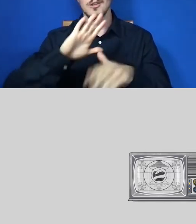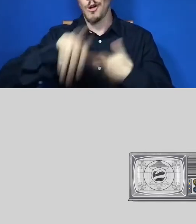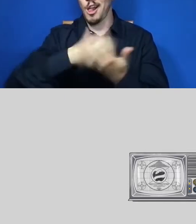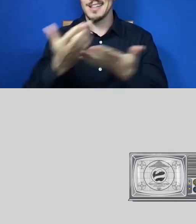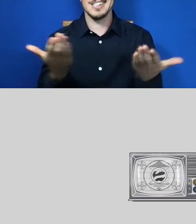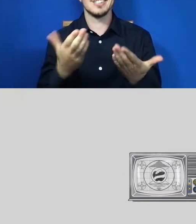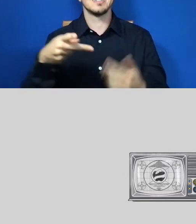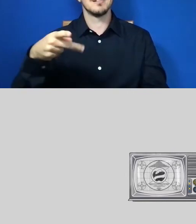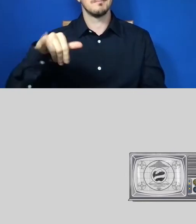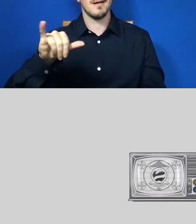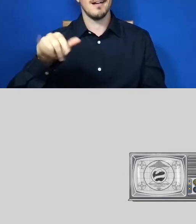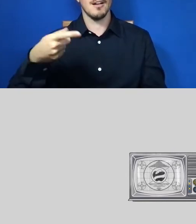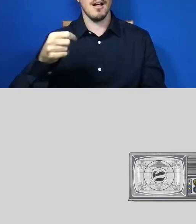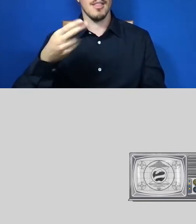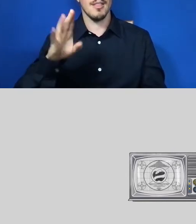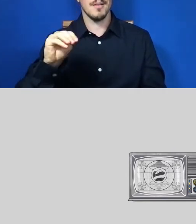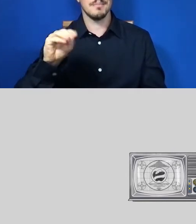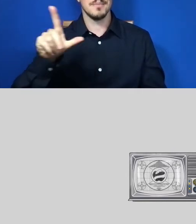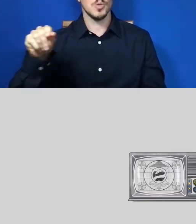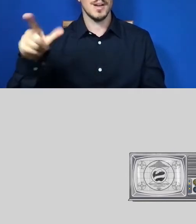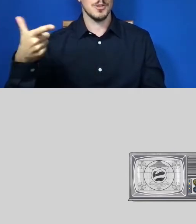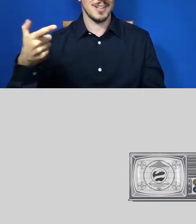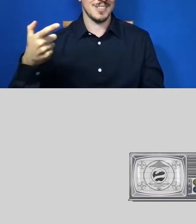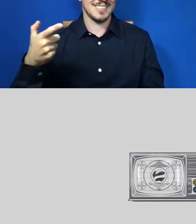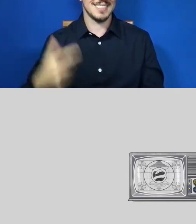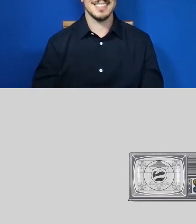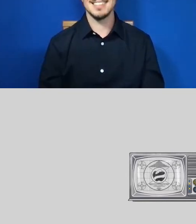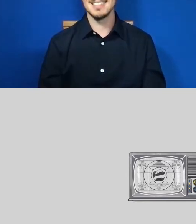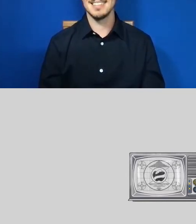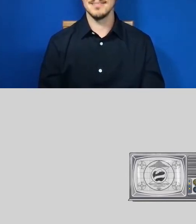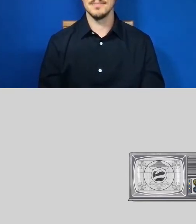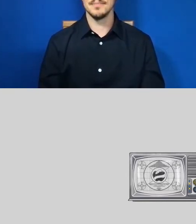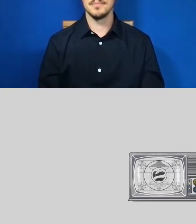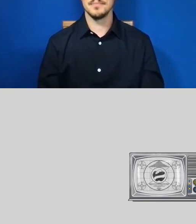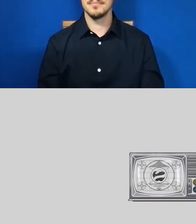we're all here today at PyGothem 2021 this year.